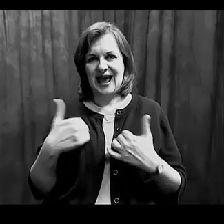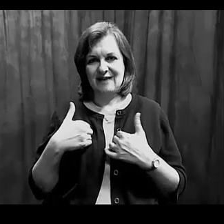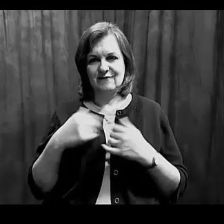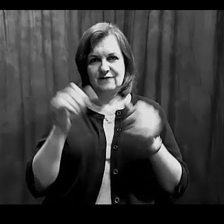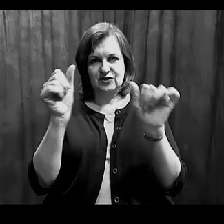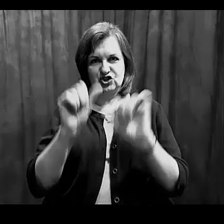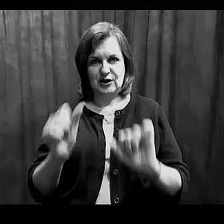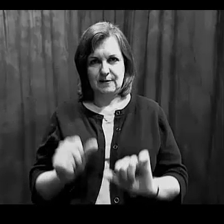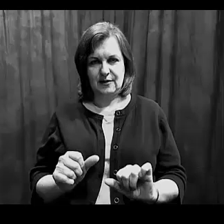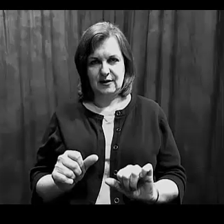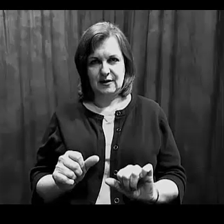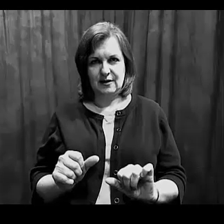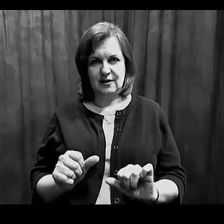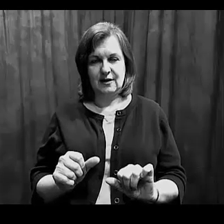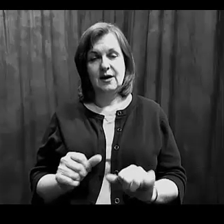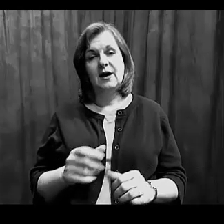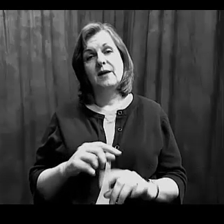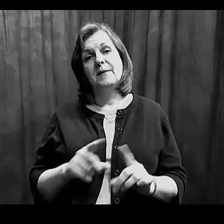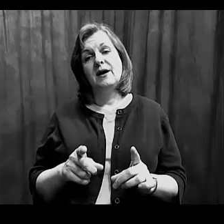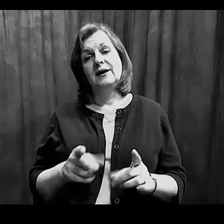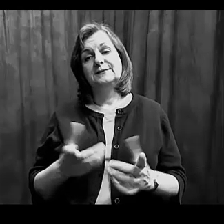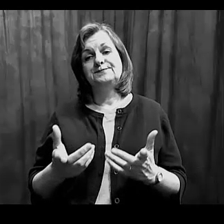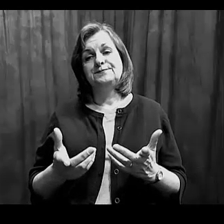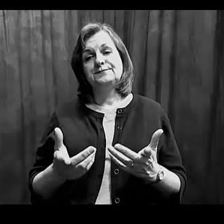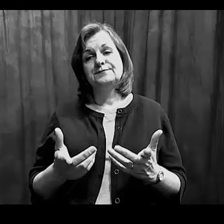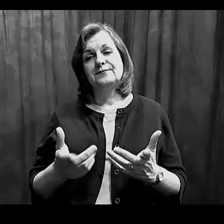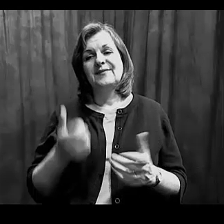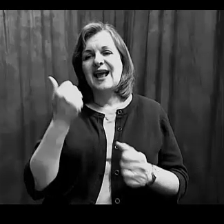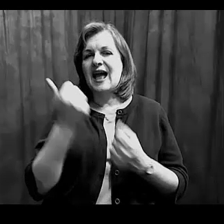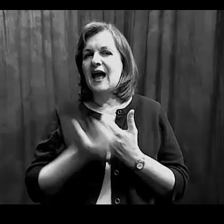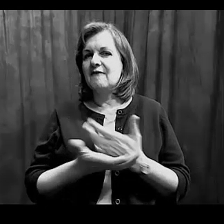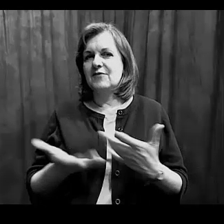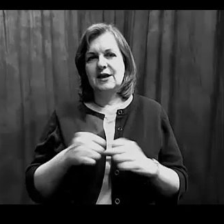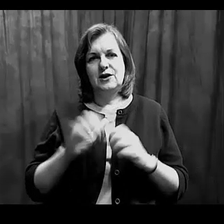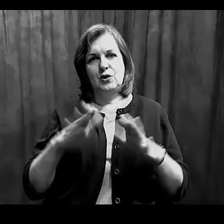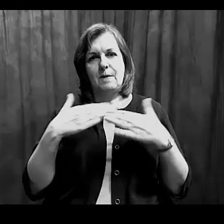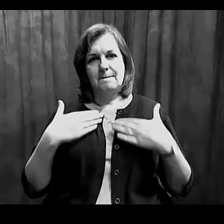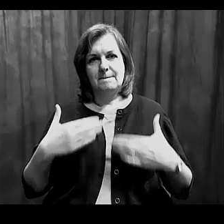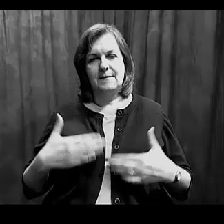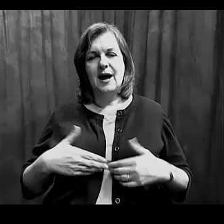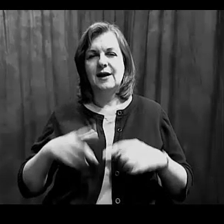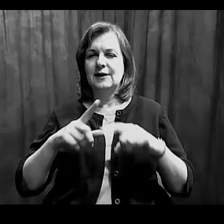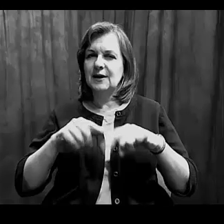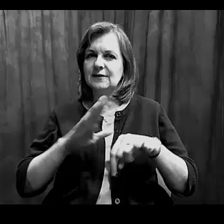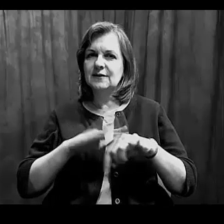understand why it's important for things to have shape other than the fact that you might not want to be flat!